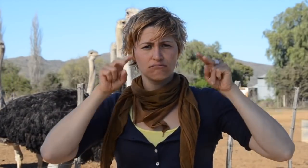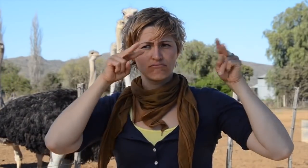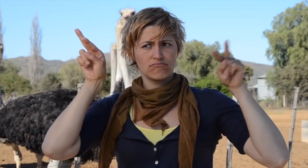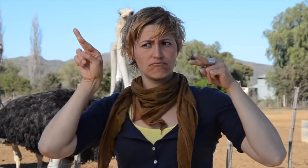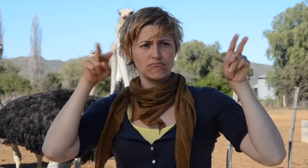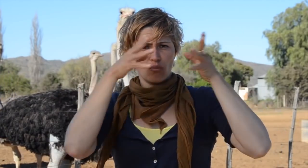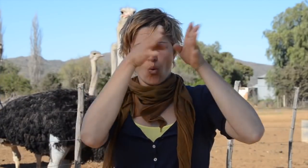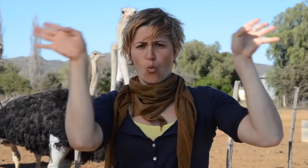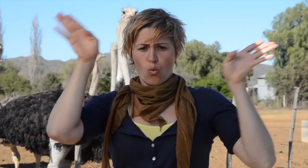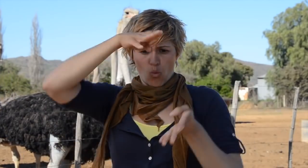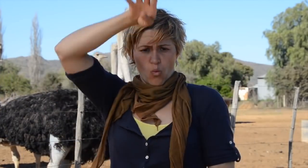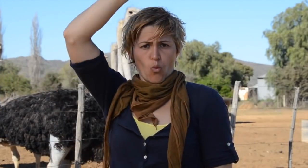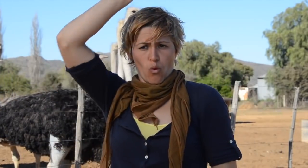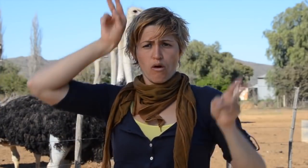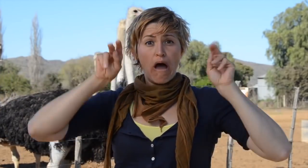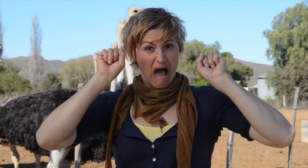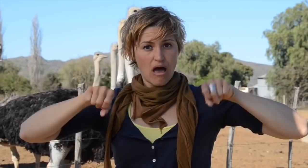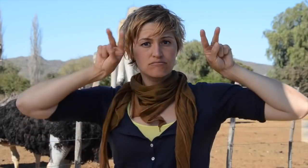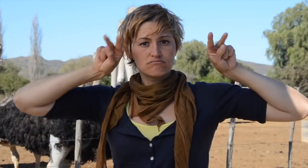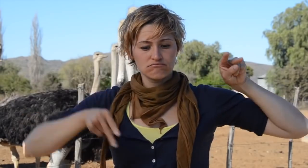They are able to see at a very